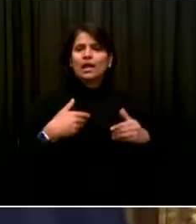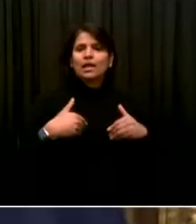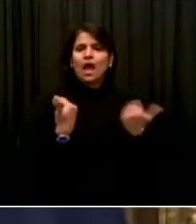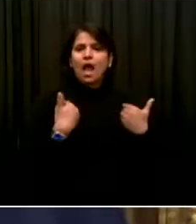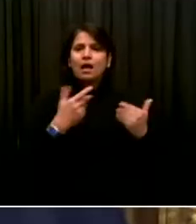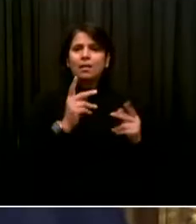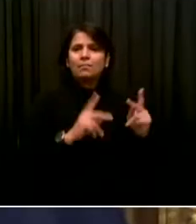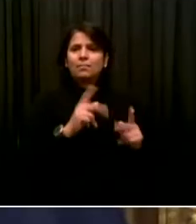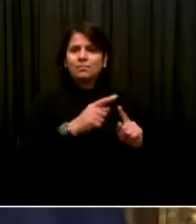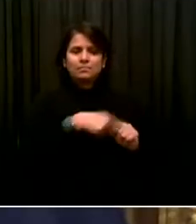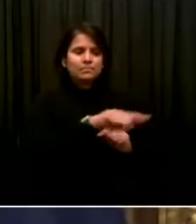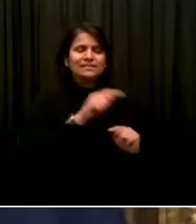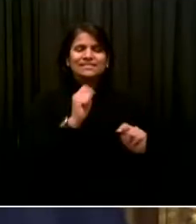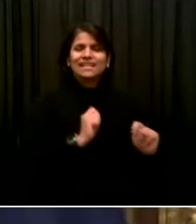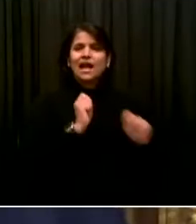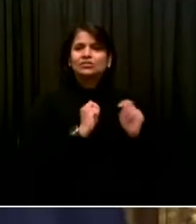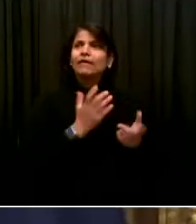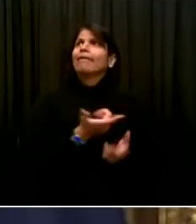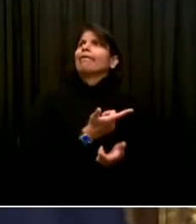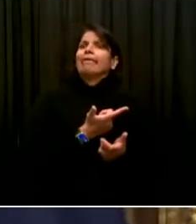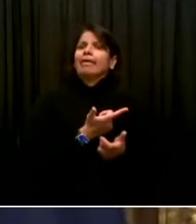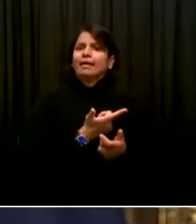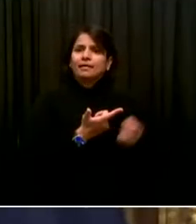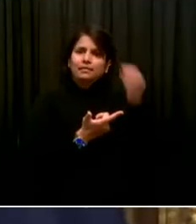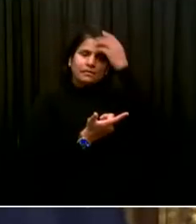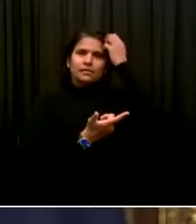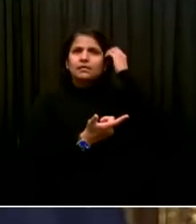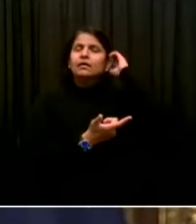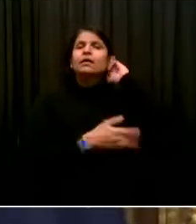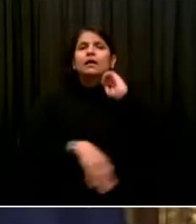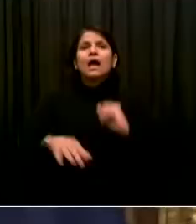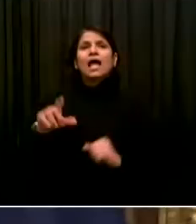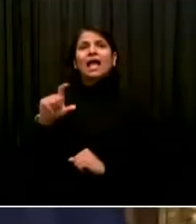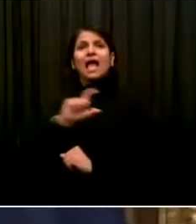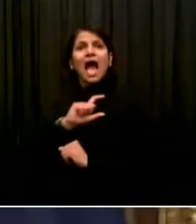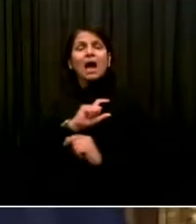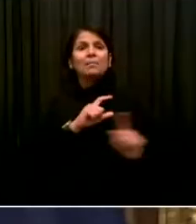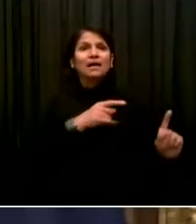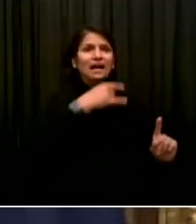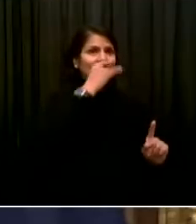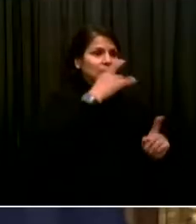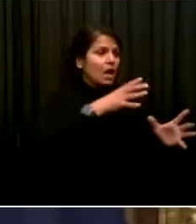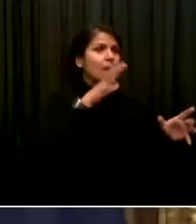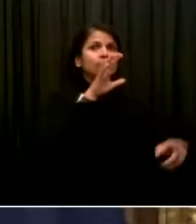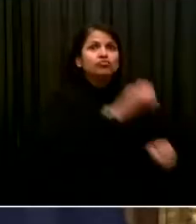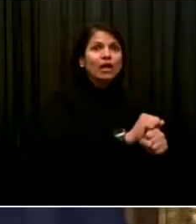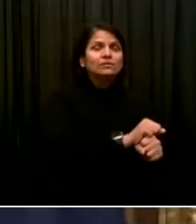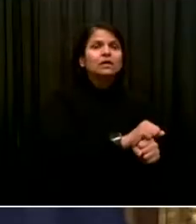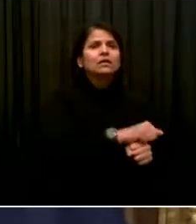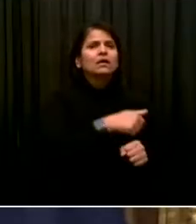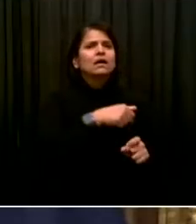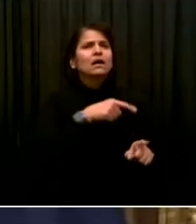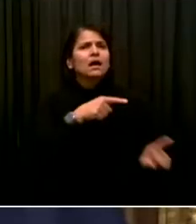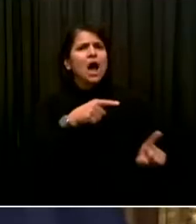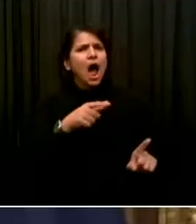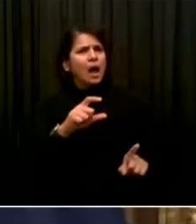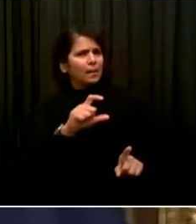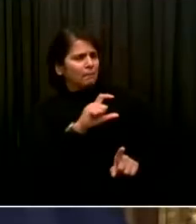YEAR OLD IS ARRESTED ON A G UNCHARGE THE NYPD SHOULD ASK THE INDIVUIDAL